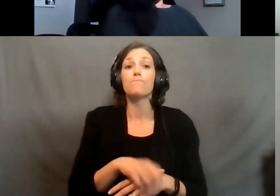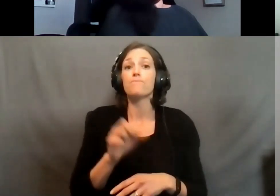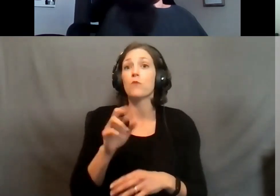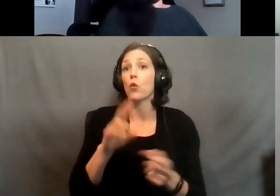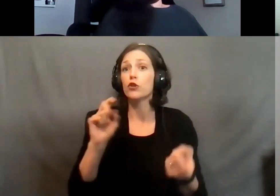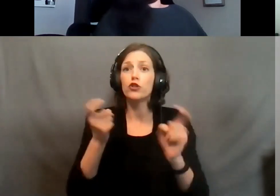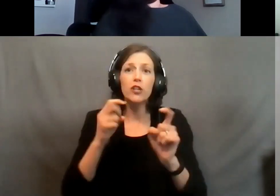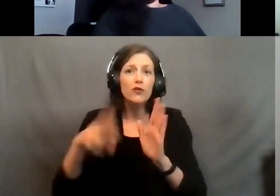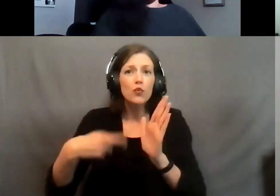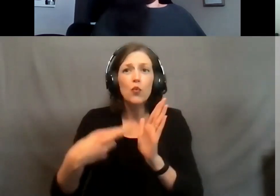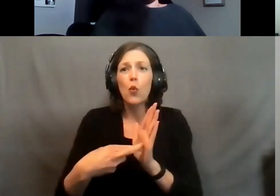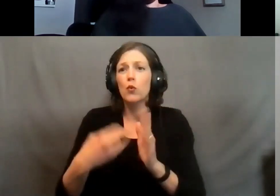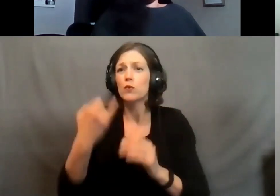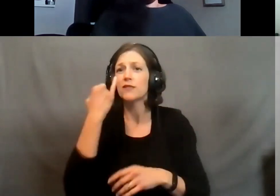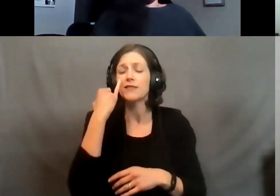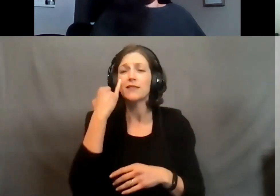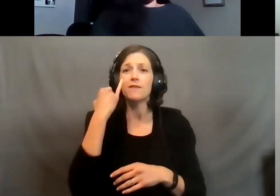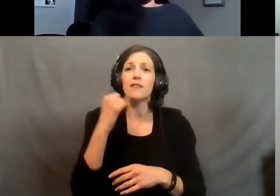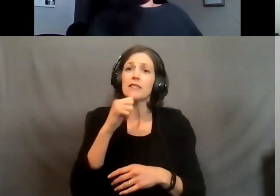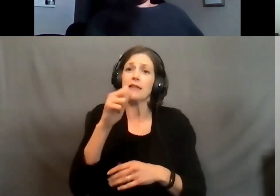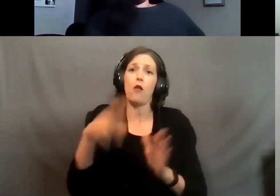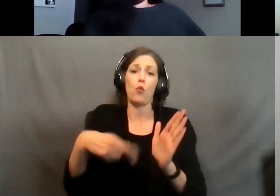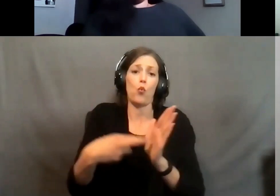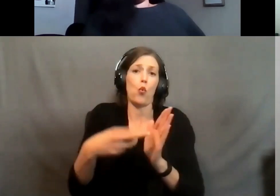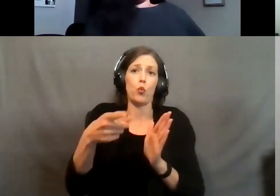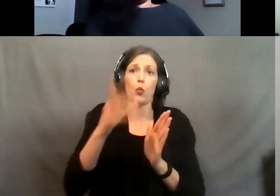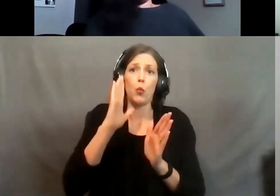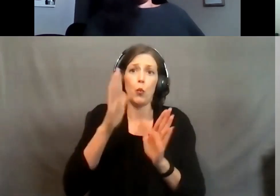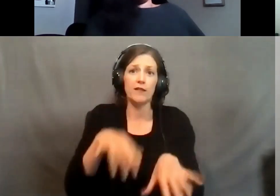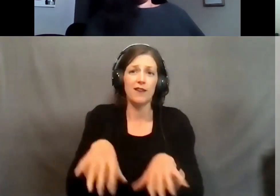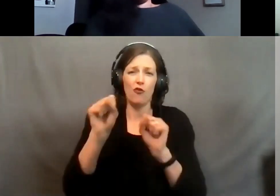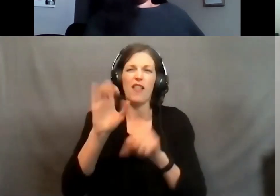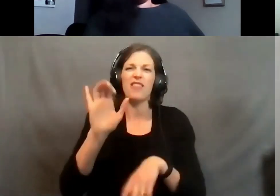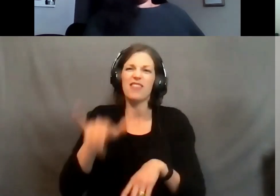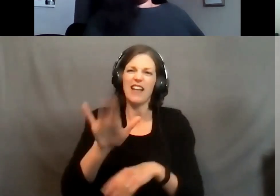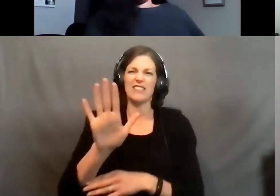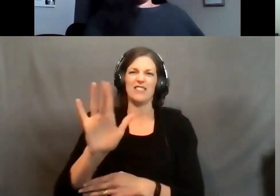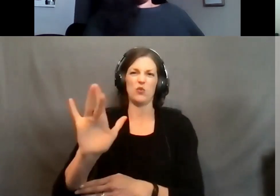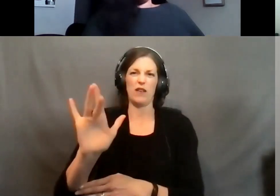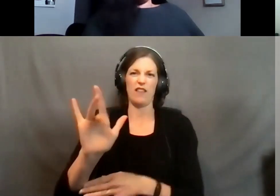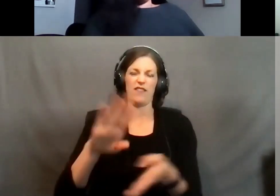that's not a role that you will be plain. That's what the 25th means. Otherwise, if you are